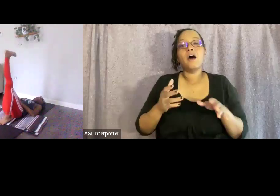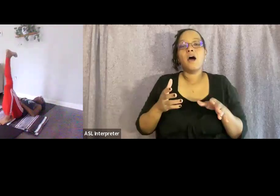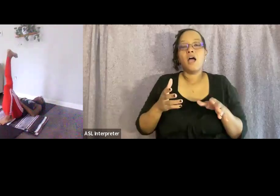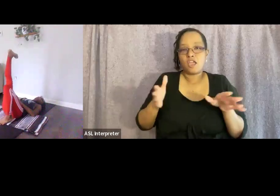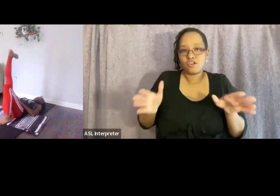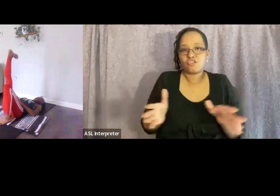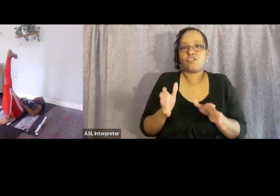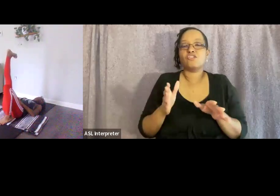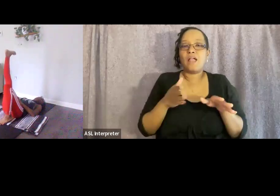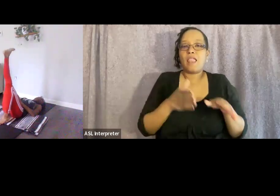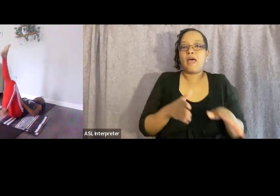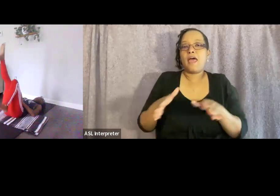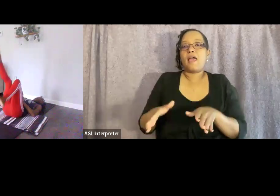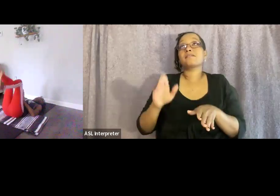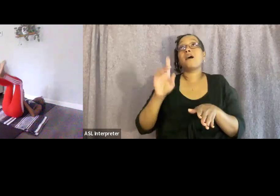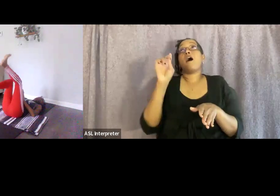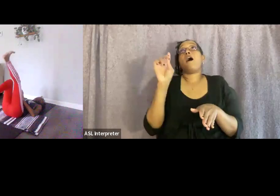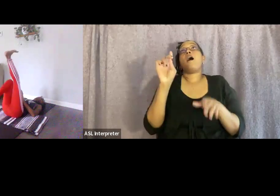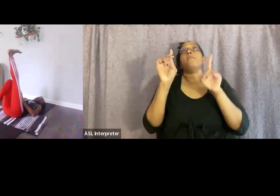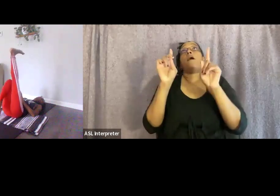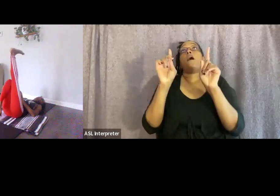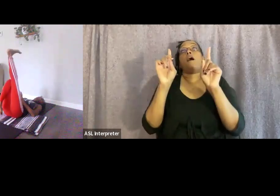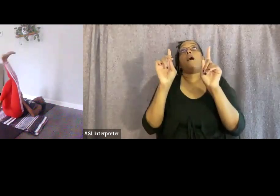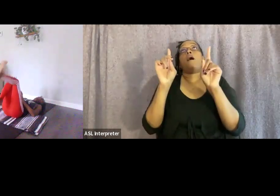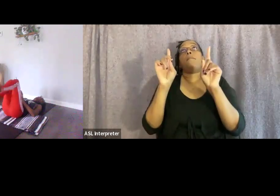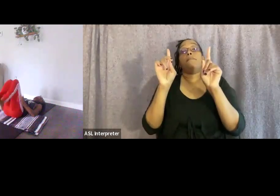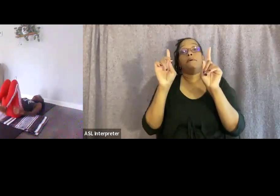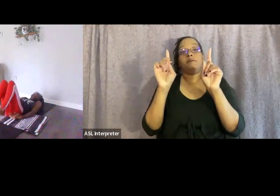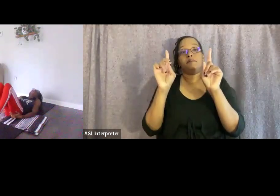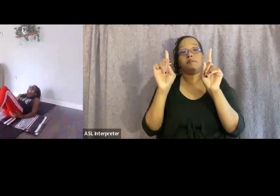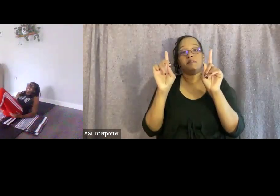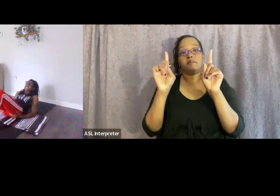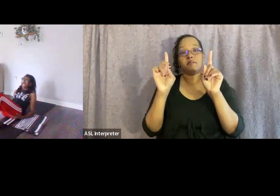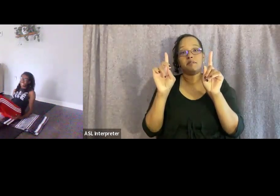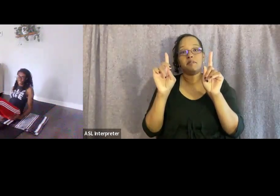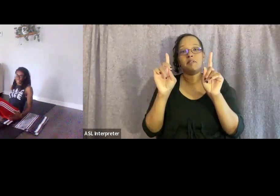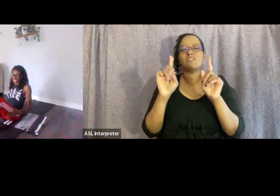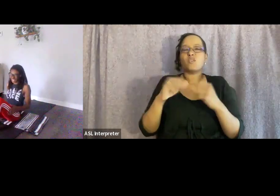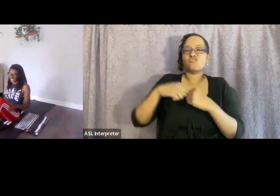and make yourself into a capital. Right? So stretch your legs out in any way that you want,